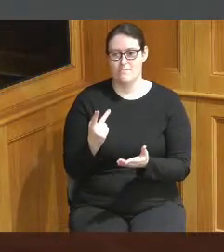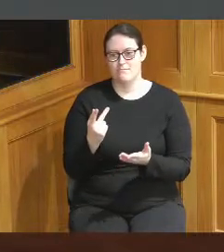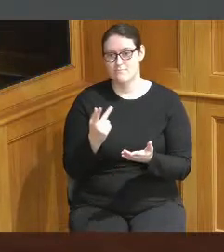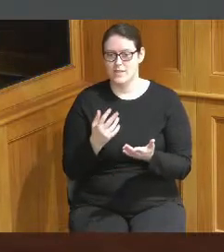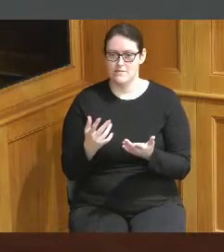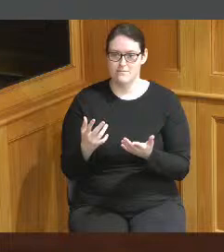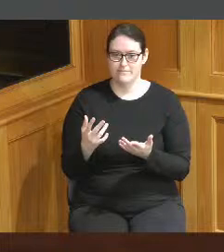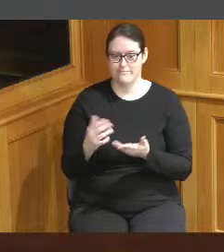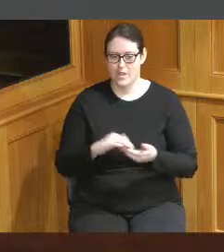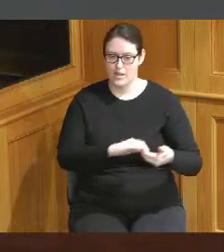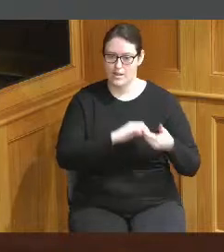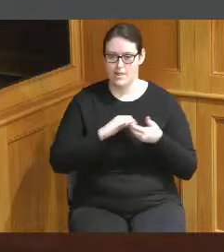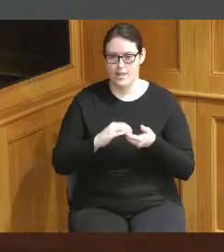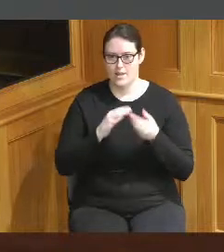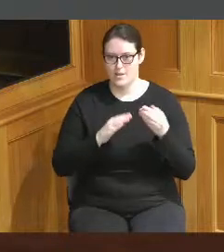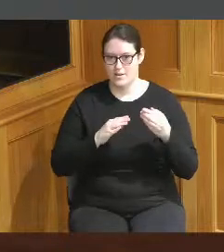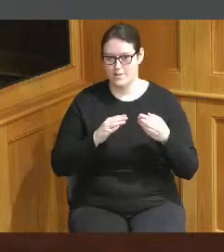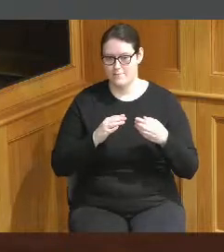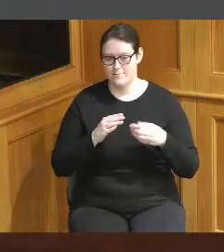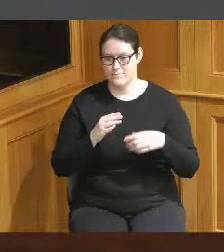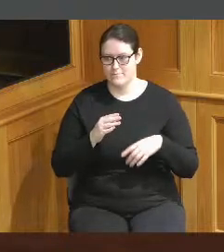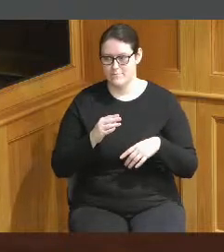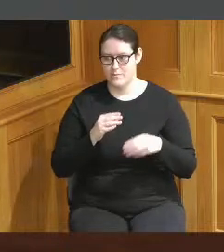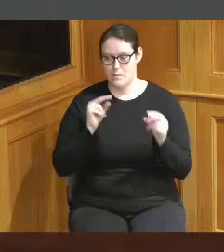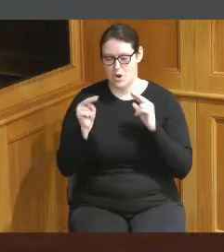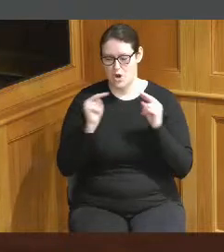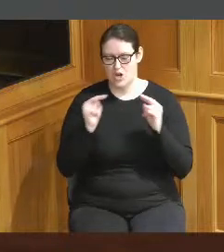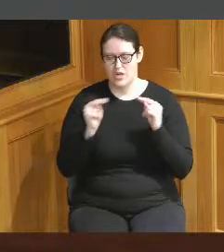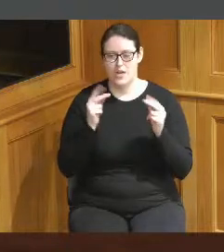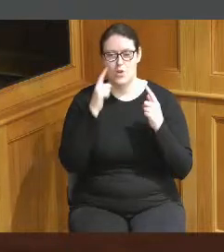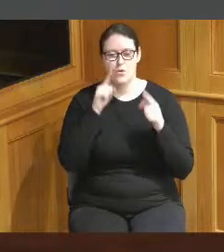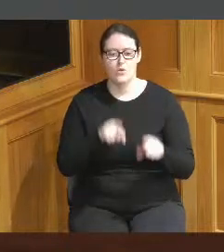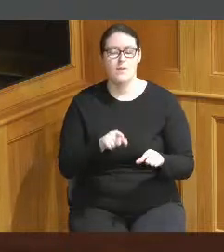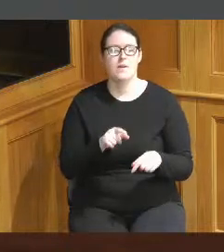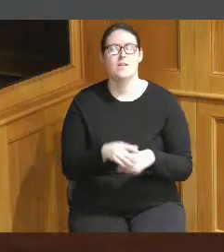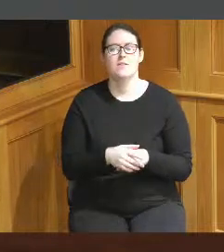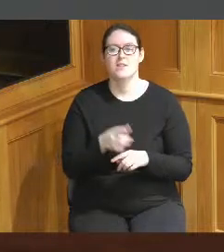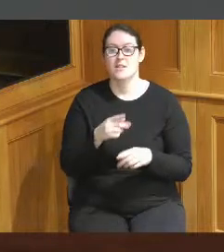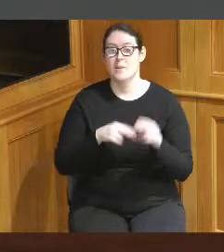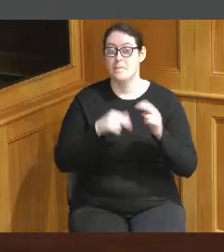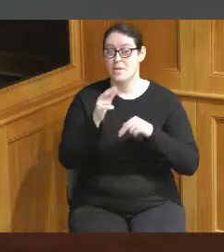graduate so I wanted to highlight that and then last but not least there is a birthday around